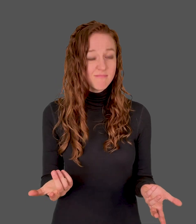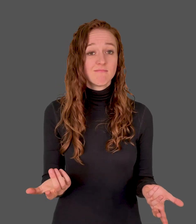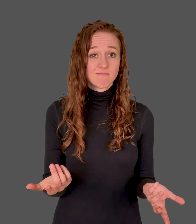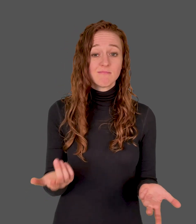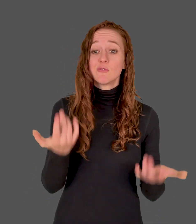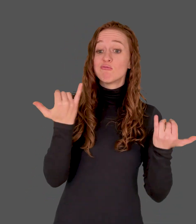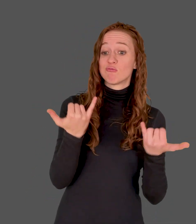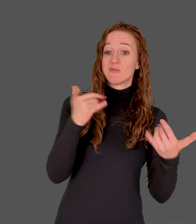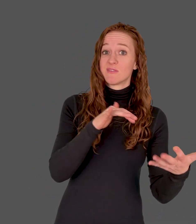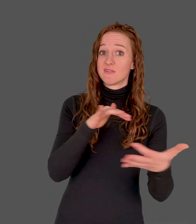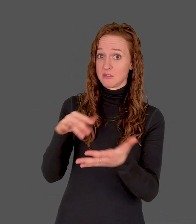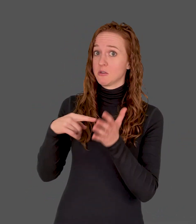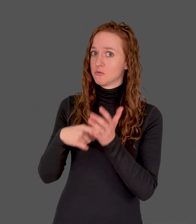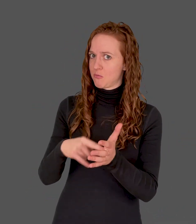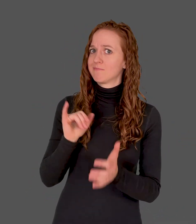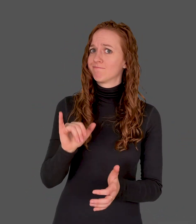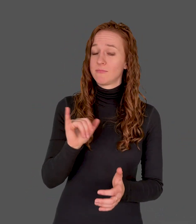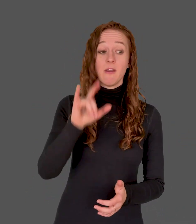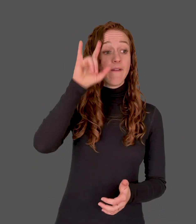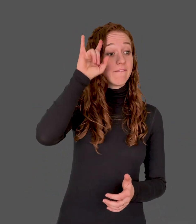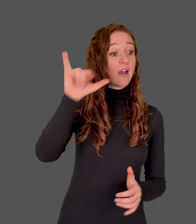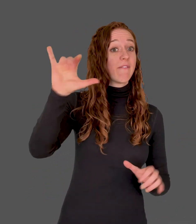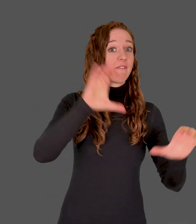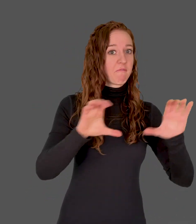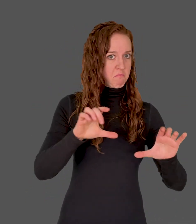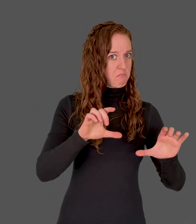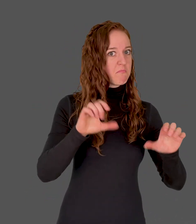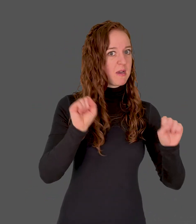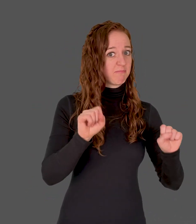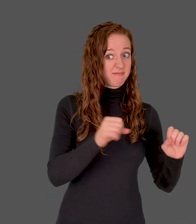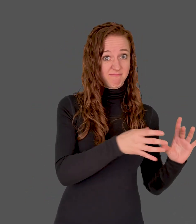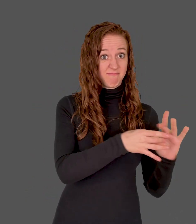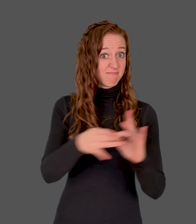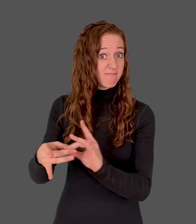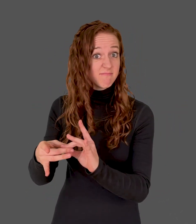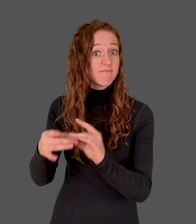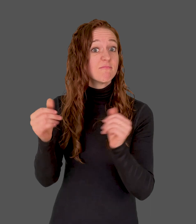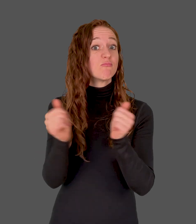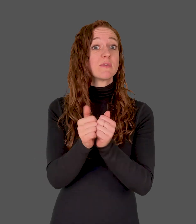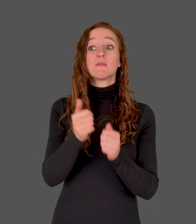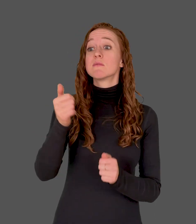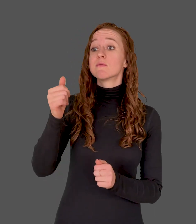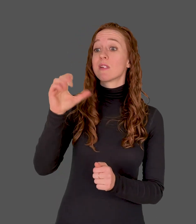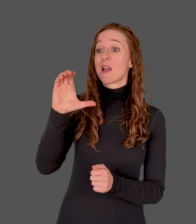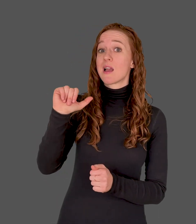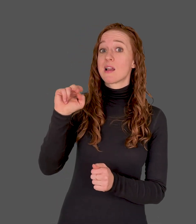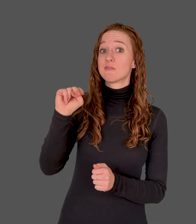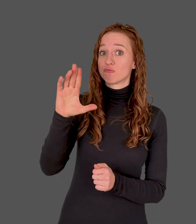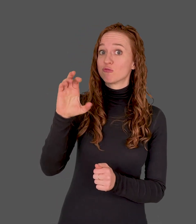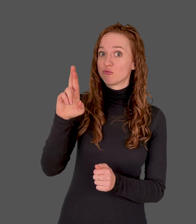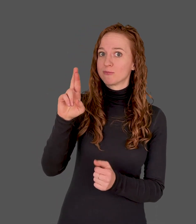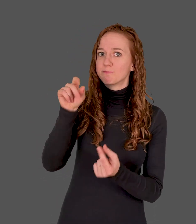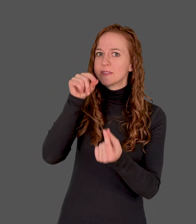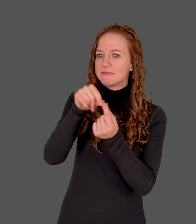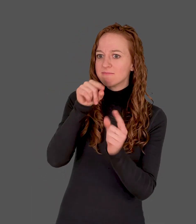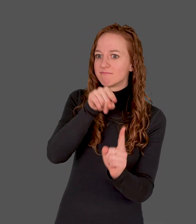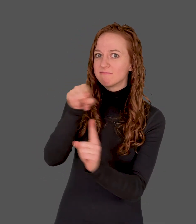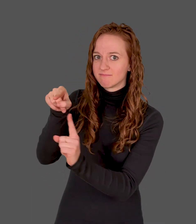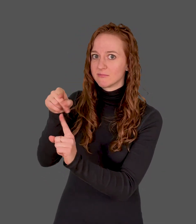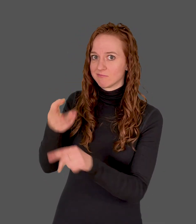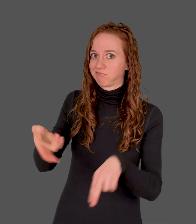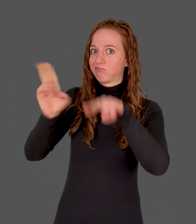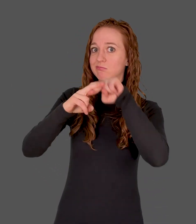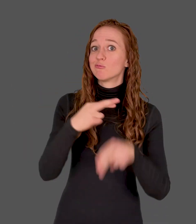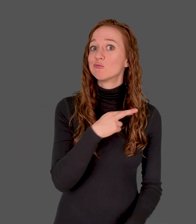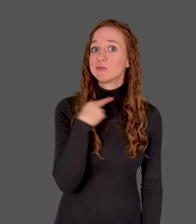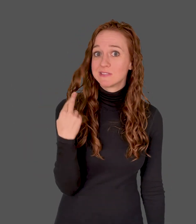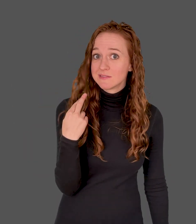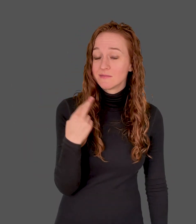Current studies show a link between forever chemicals and increased risk of certain cancers,